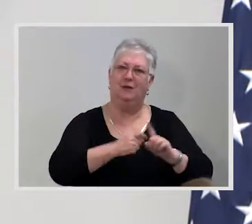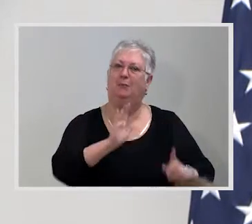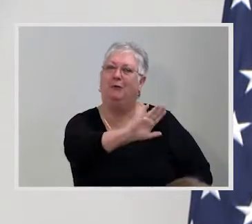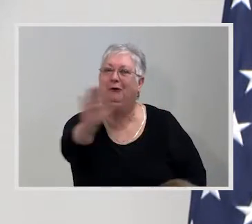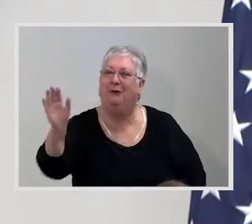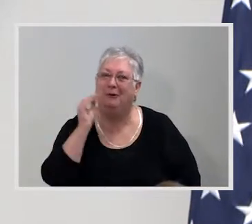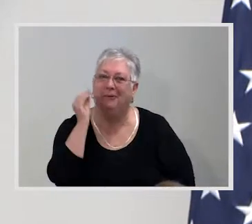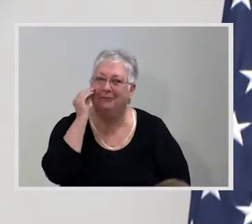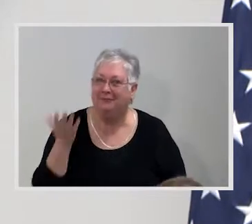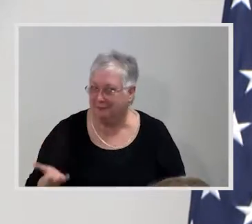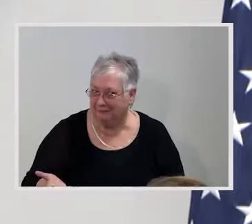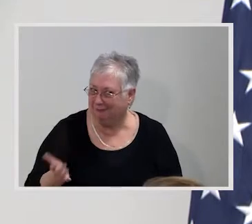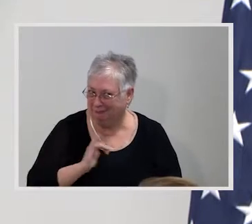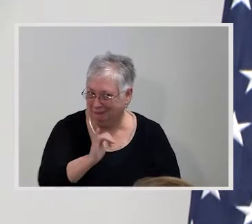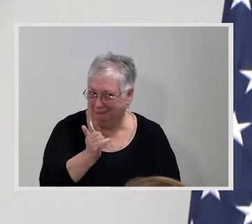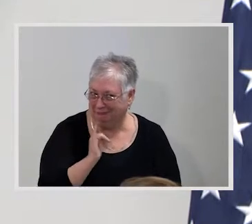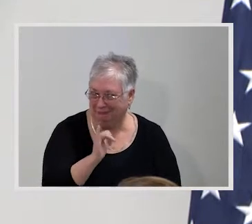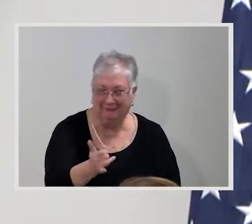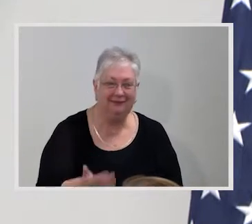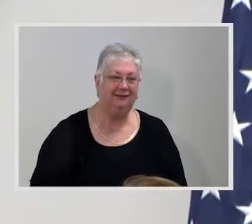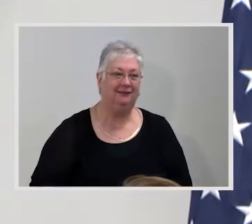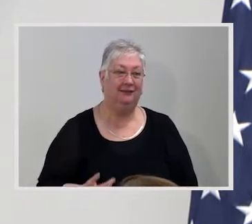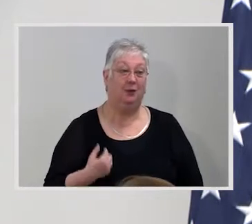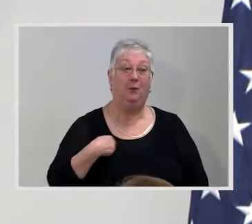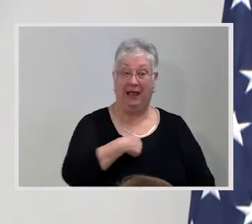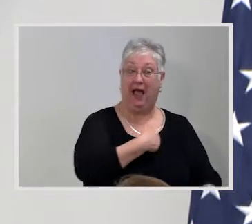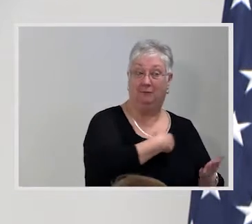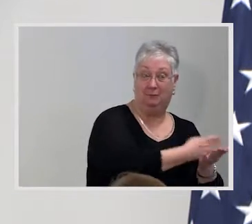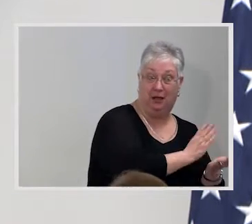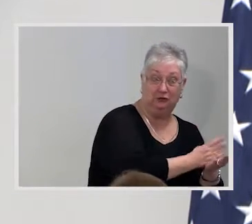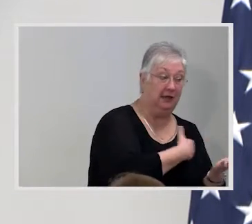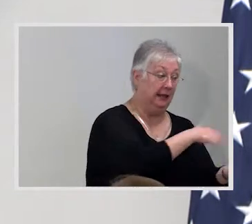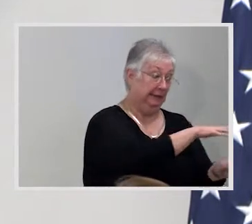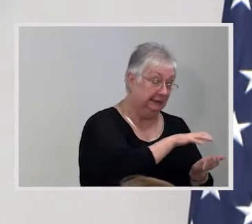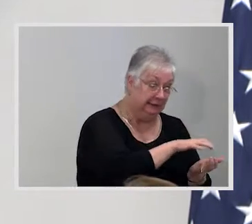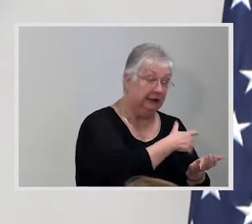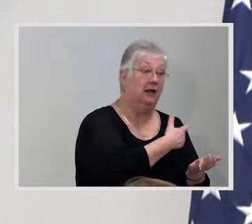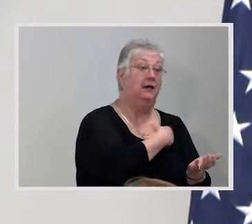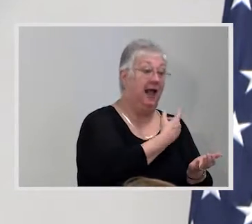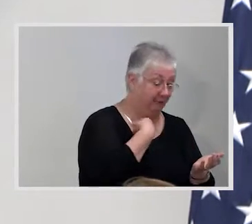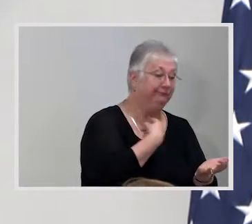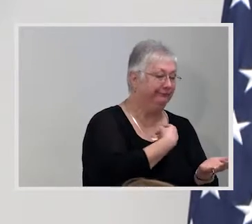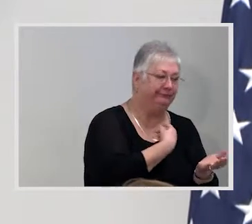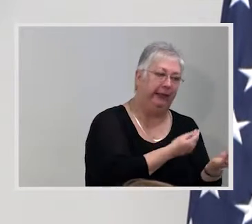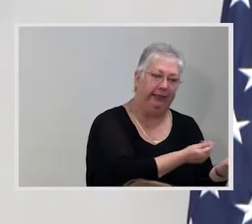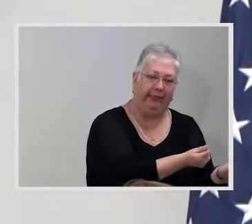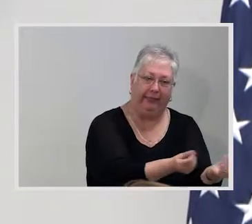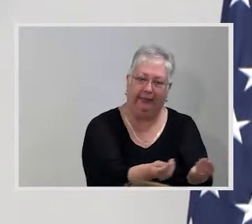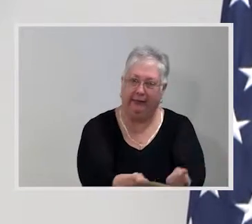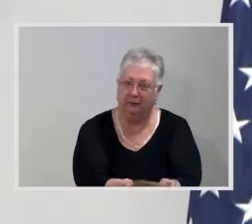WE HAVE A CERTAIN LEVEL OF EXPENSES REGARDLESS. JUST WHEN WE FLIP ON THE LIGHT AND OPEN THE GOVERNMENT ON